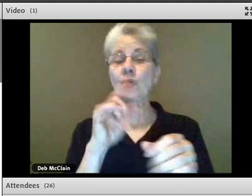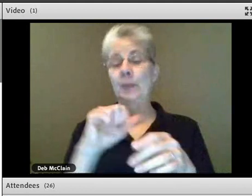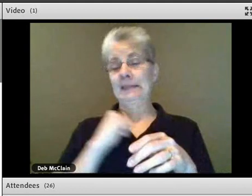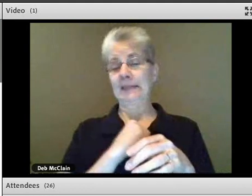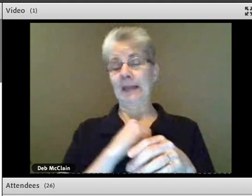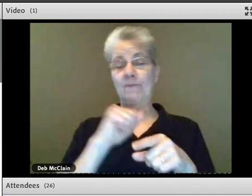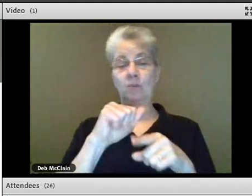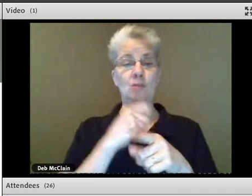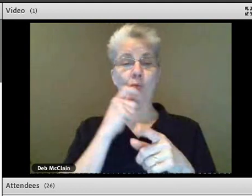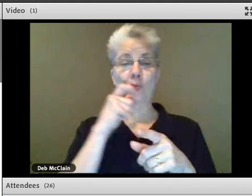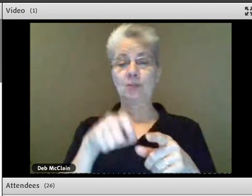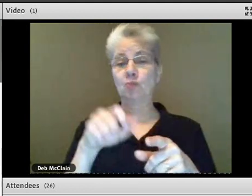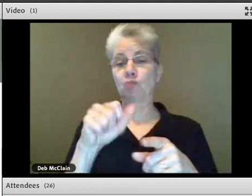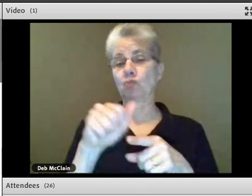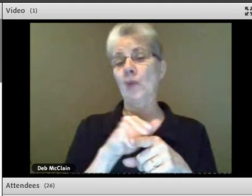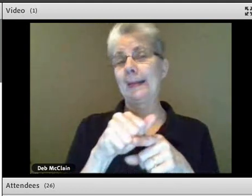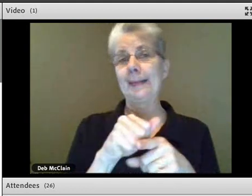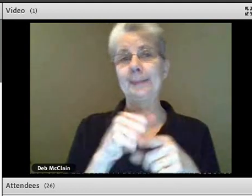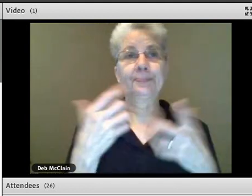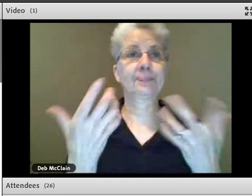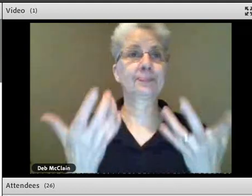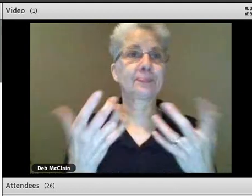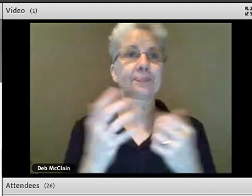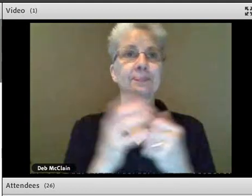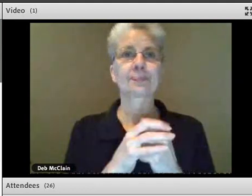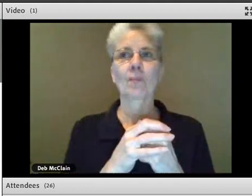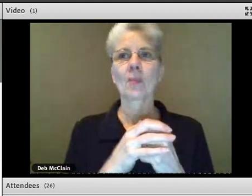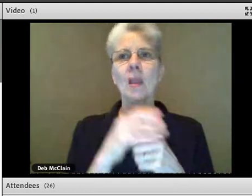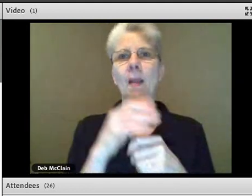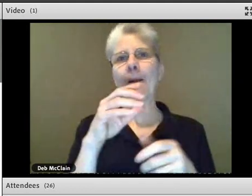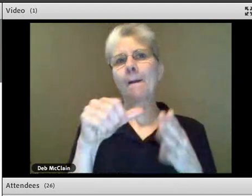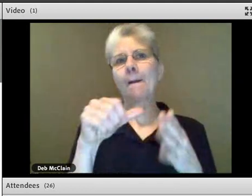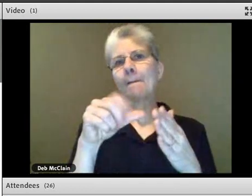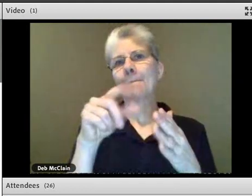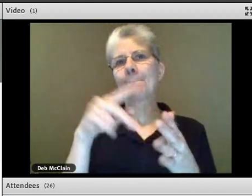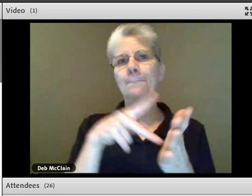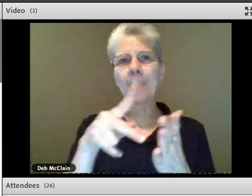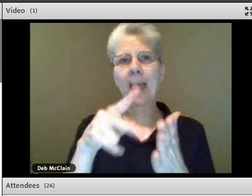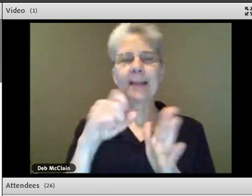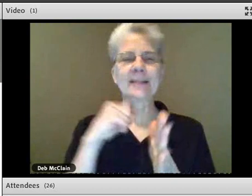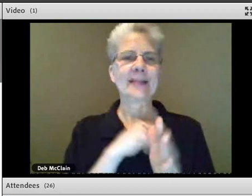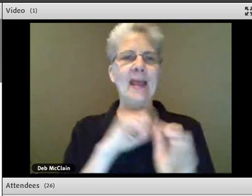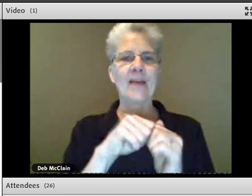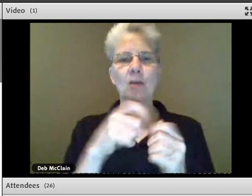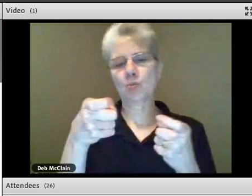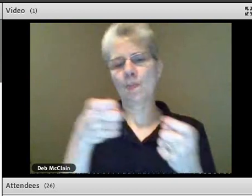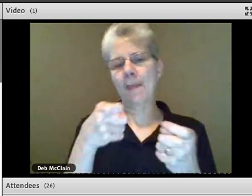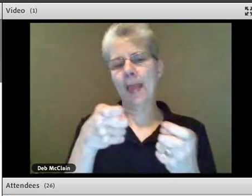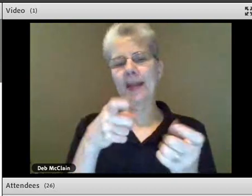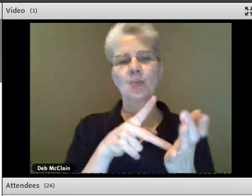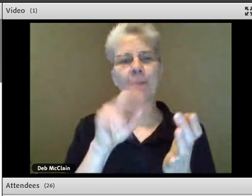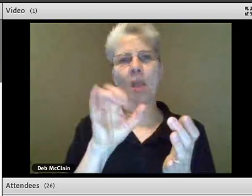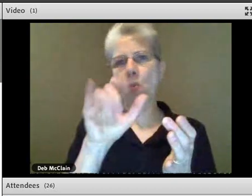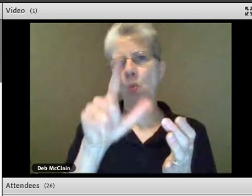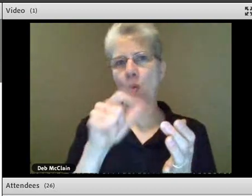you don't need to train the paid staff how to manage payroll. That's not something that they'll ever have to do,